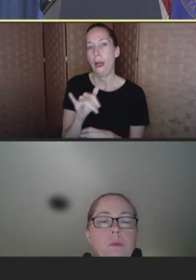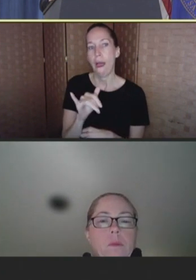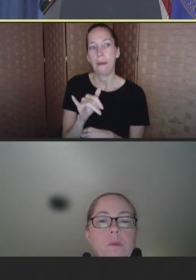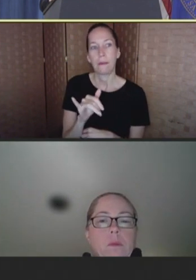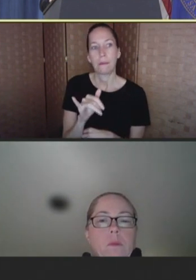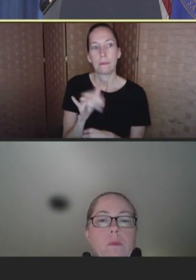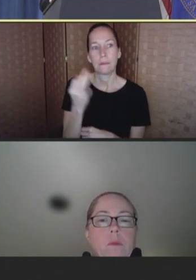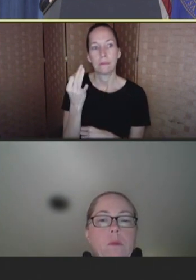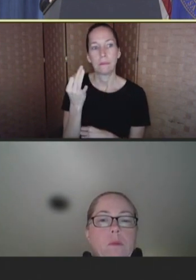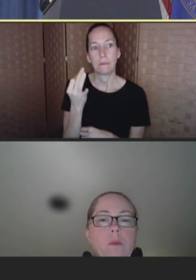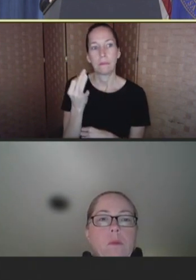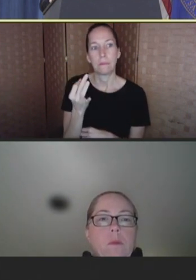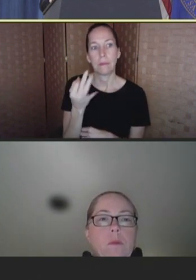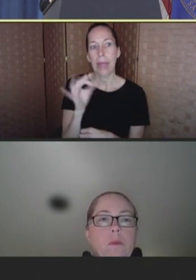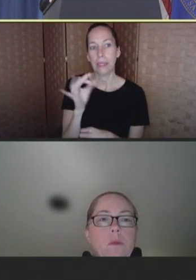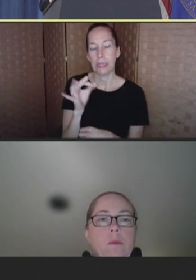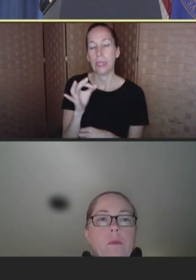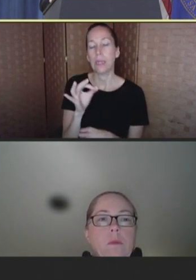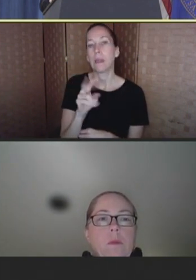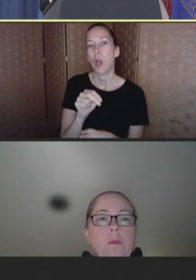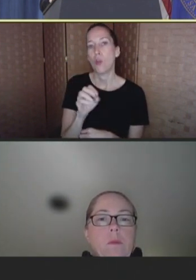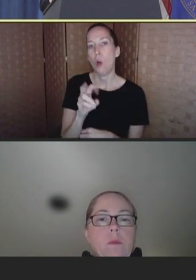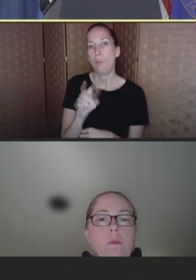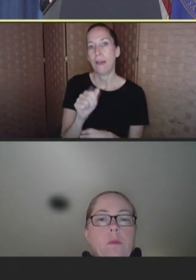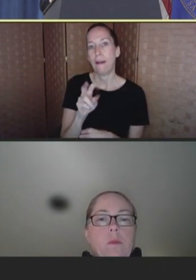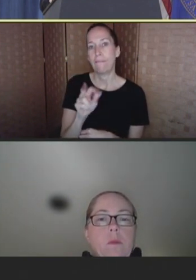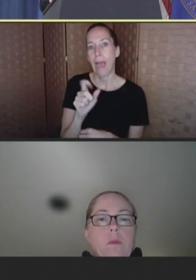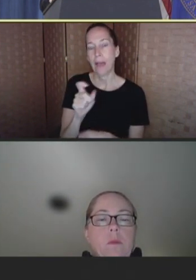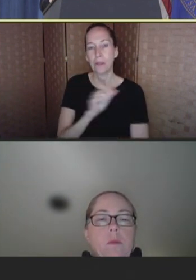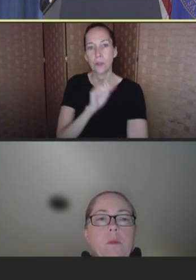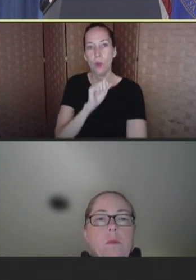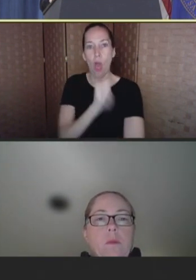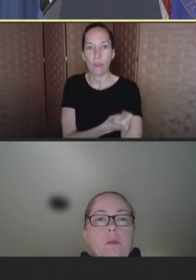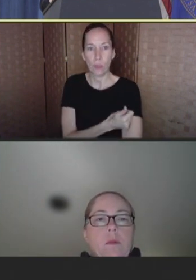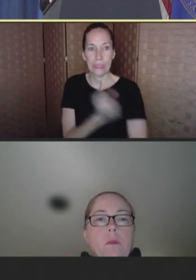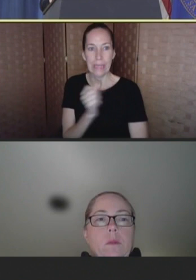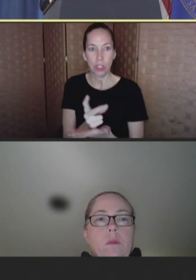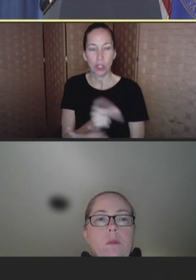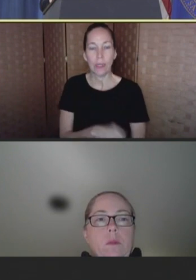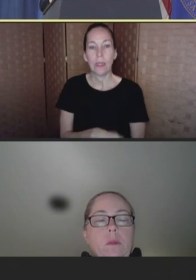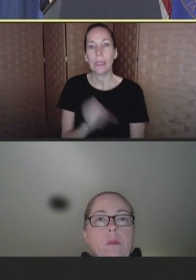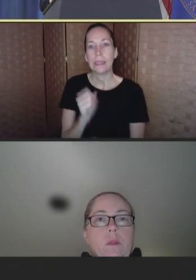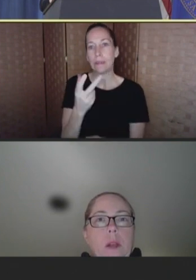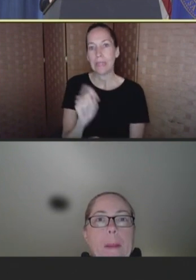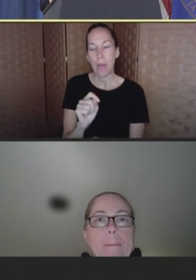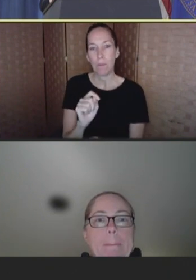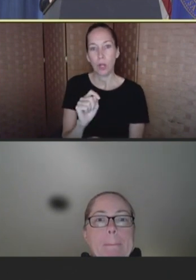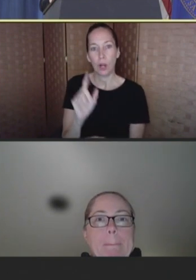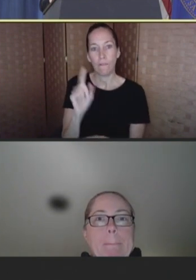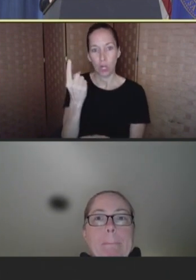me -- the Novavax authorization; and September 1st, in conjunction with the boosters.